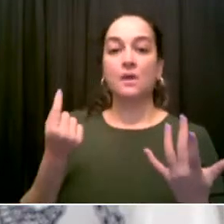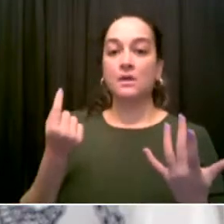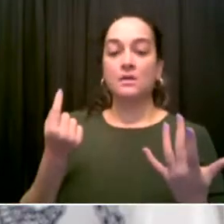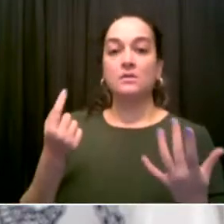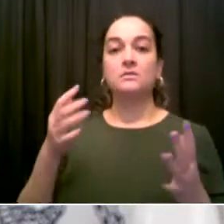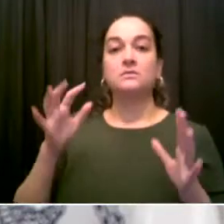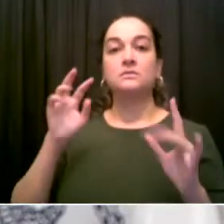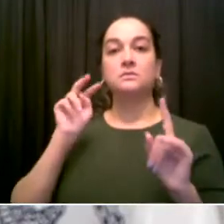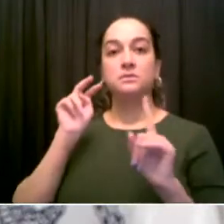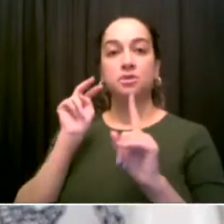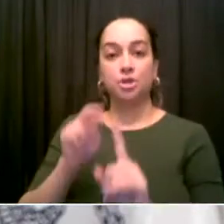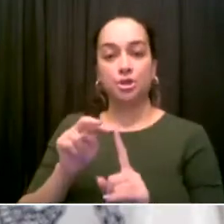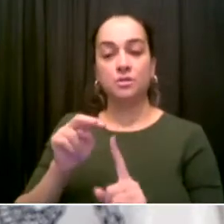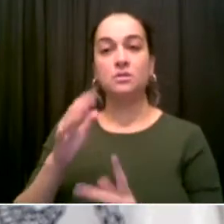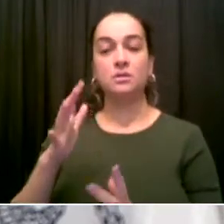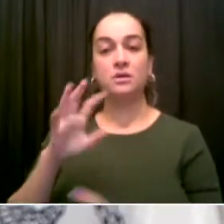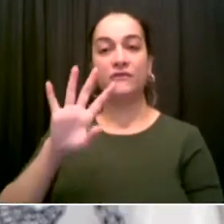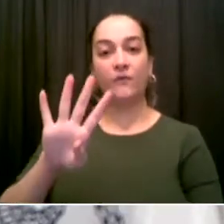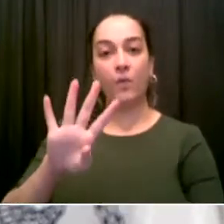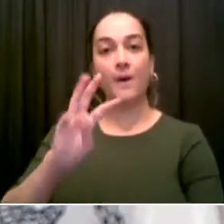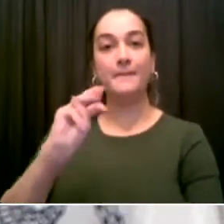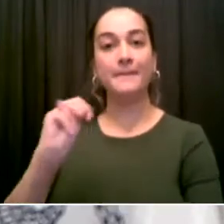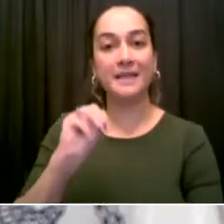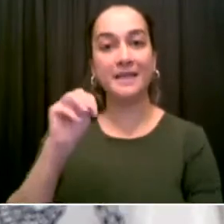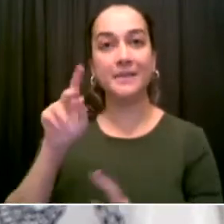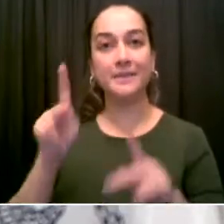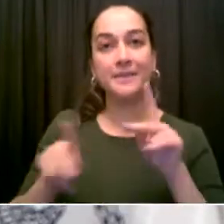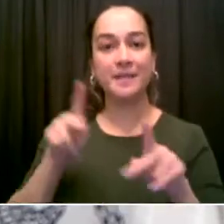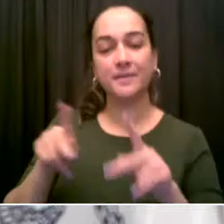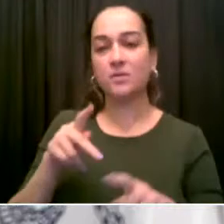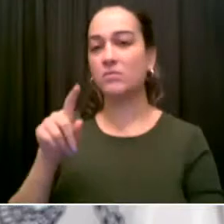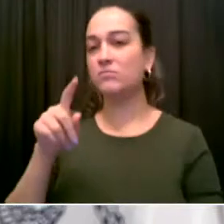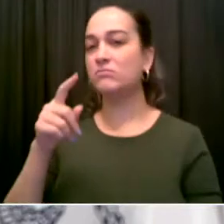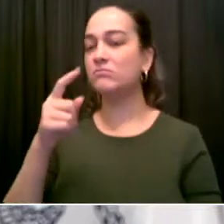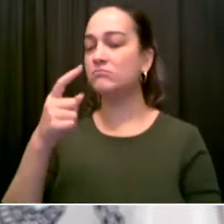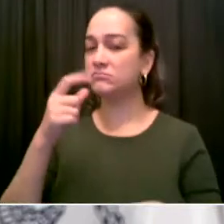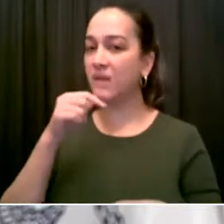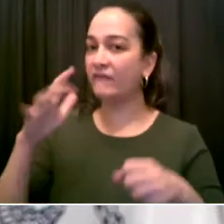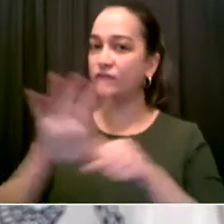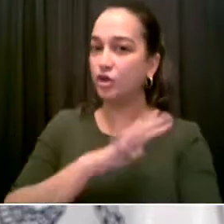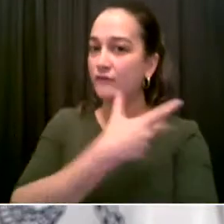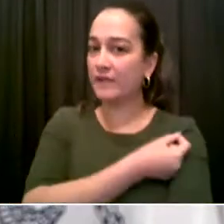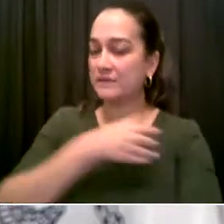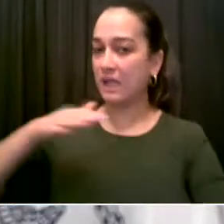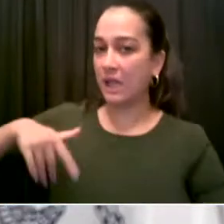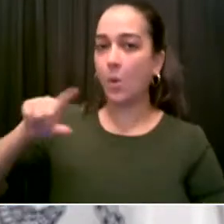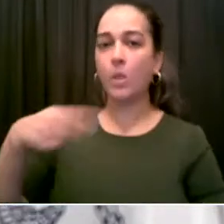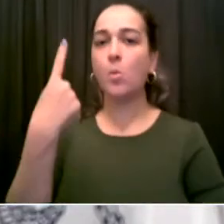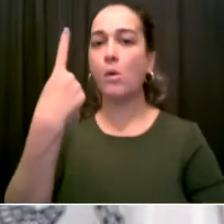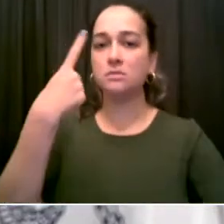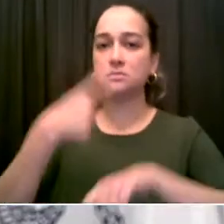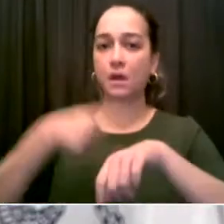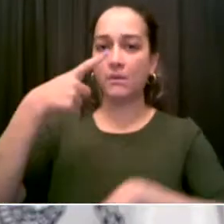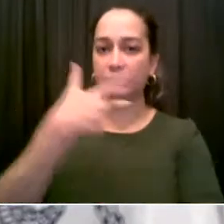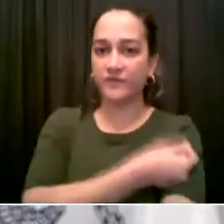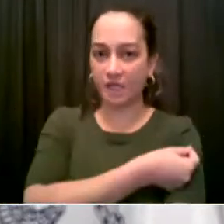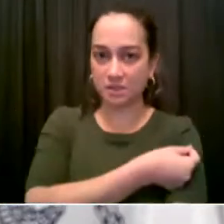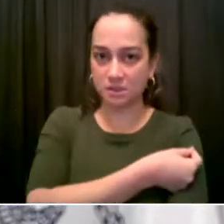YORK CITY AND ALL OVER THE COUNTRY. AGAIN, YOU'VE GOT, NOW, OVER 4 MILLION PEOPLE WITH THE FIRST DOSE. SOMETHING IS WORKING AND